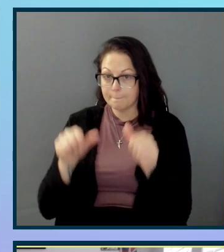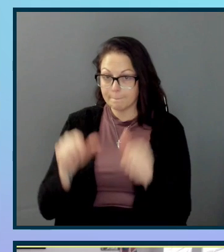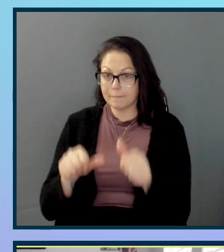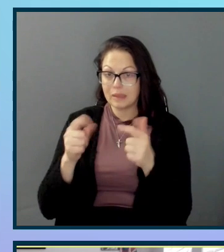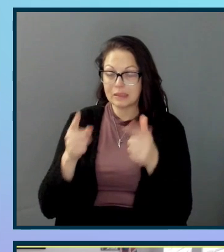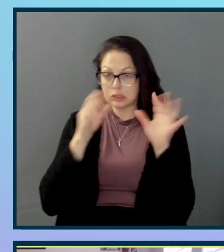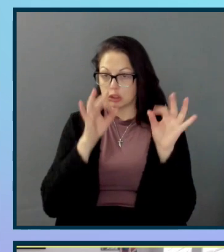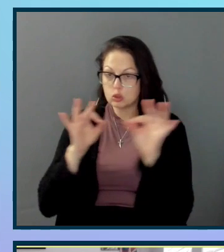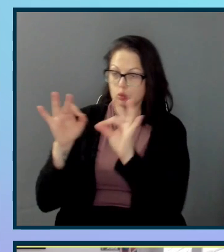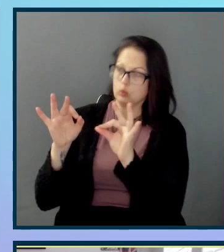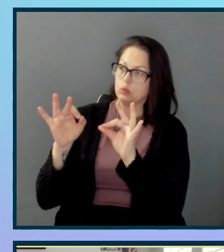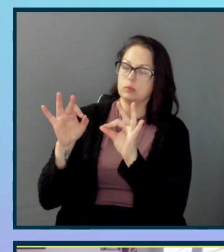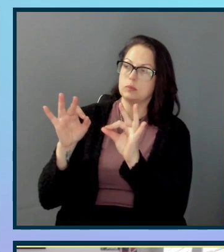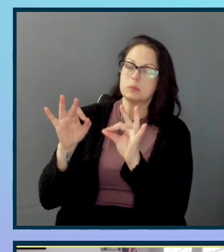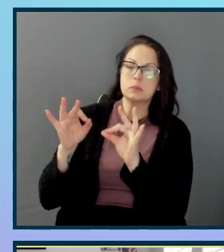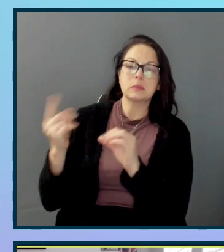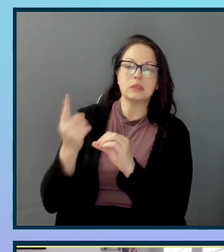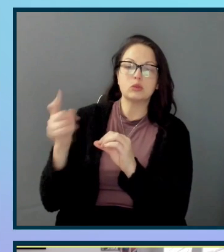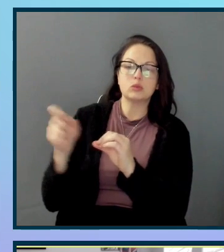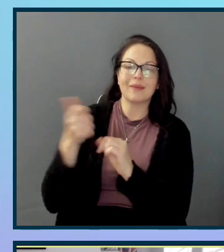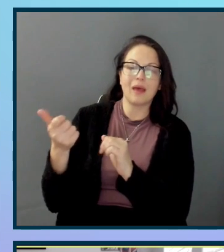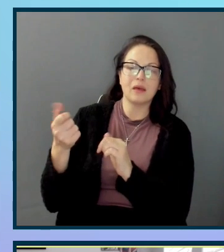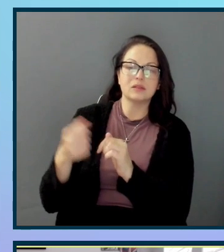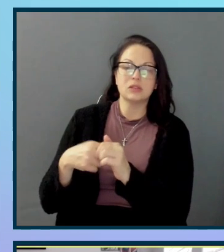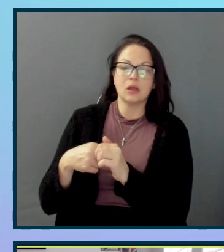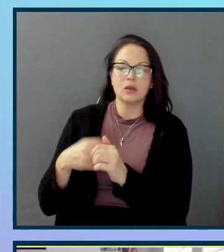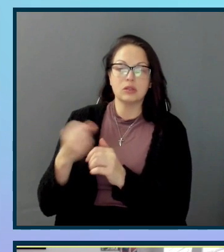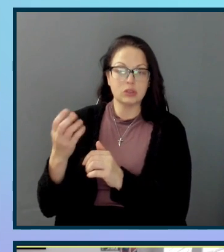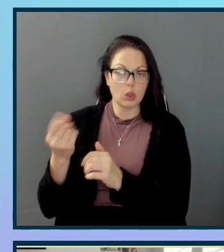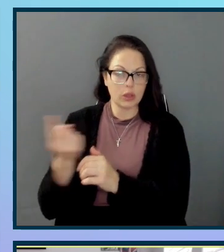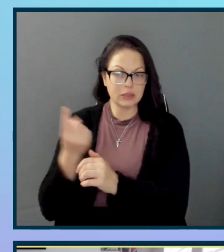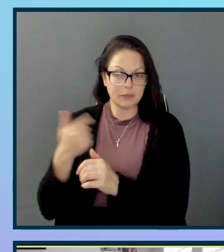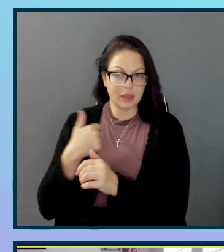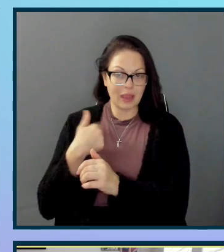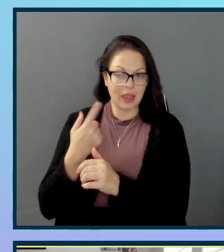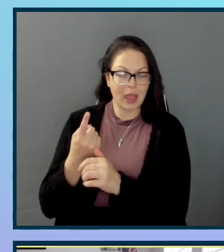to something else. So there's something that I experienced called perseverance,